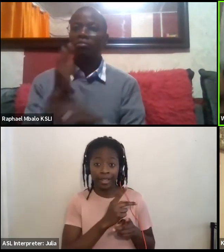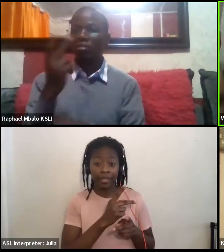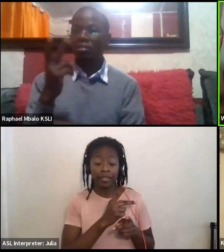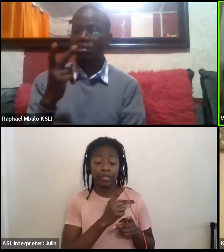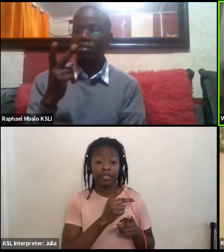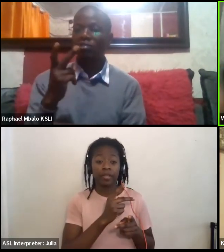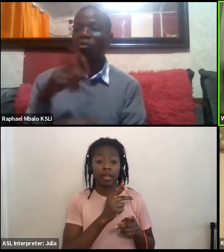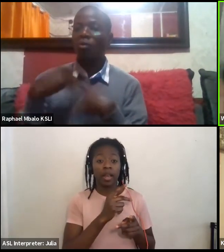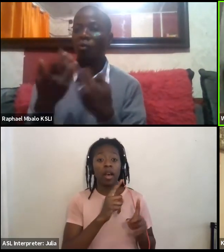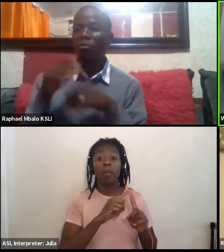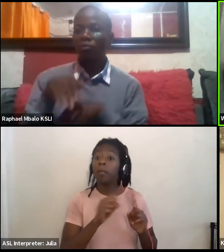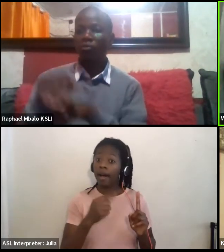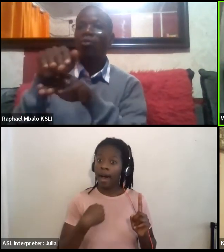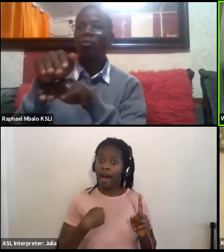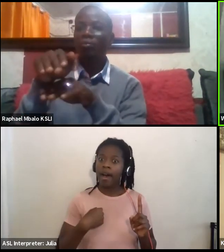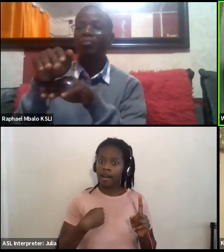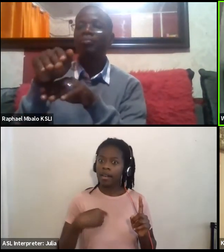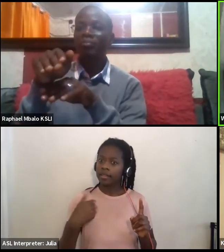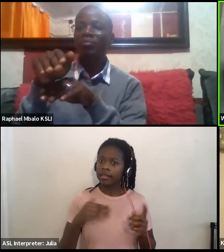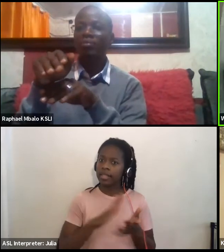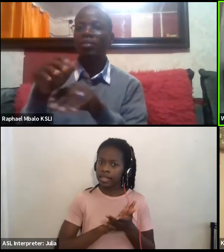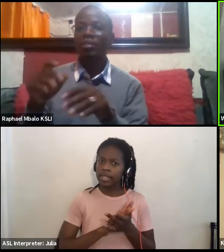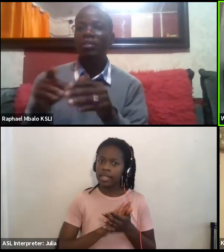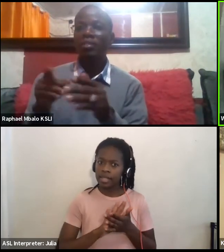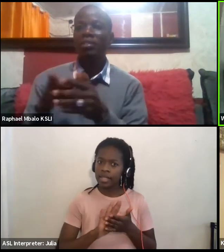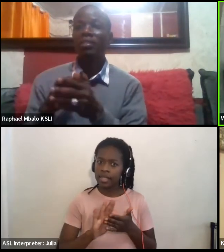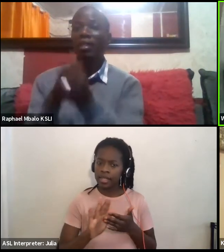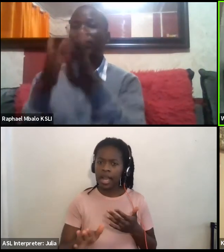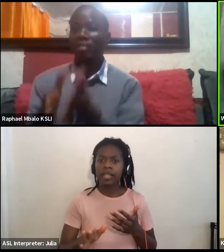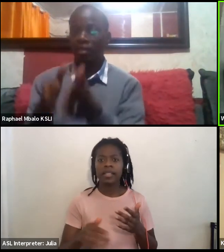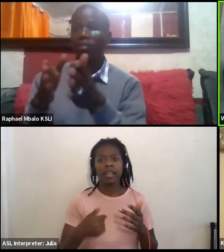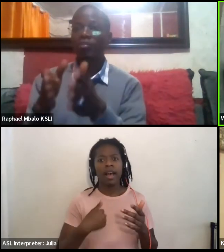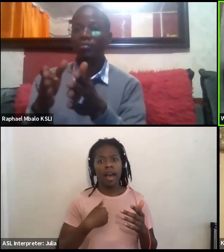the director of "Written on the Body", Mugambi Nthiga, when he was directing the show